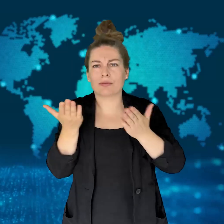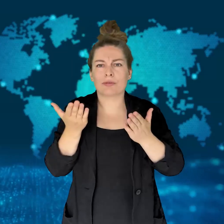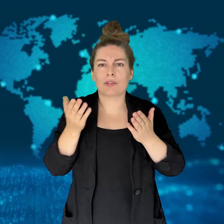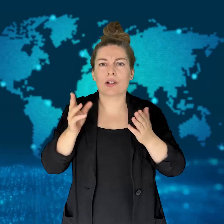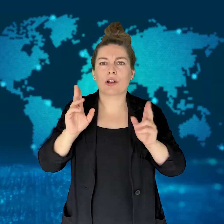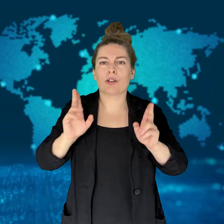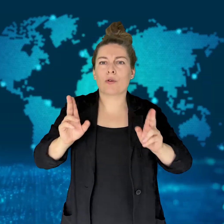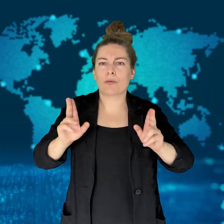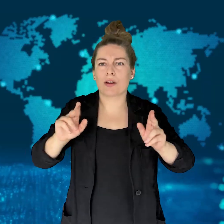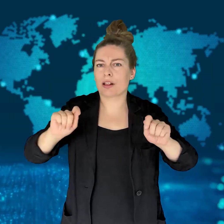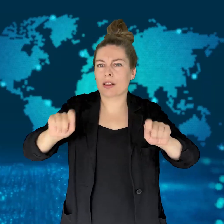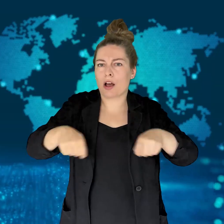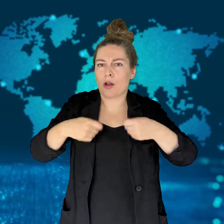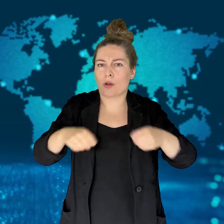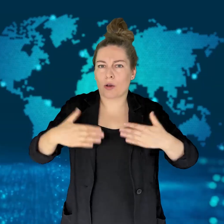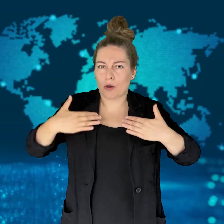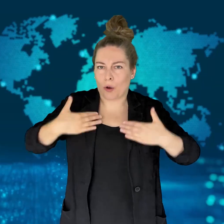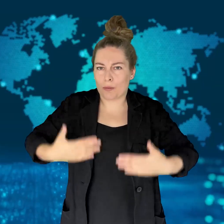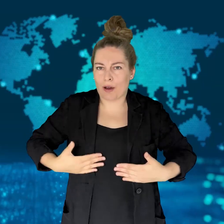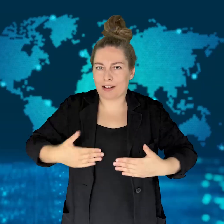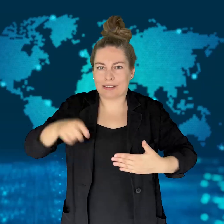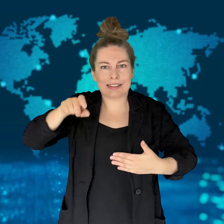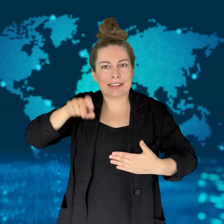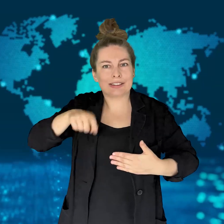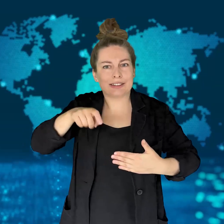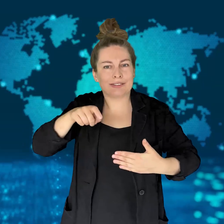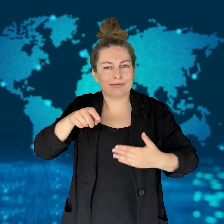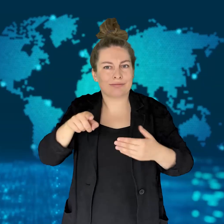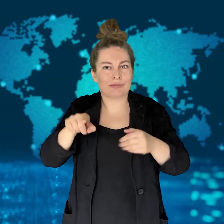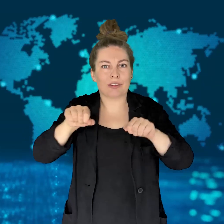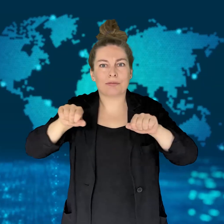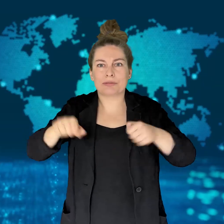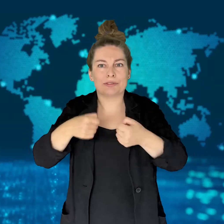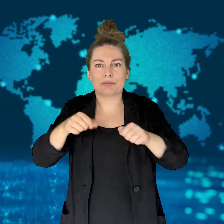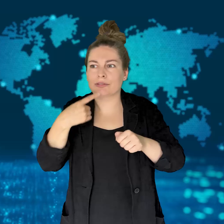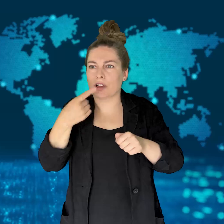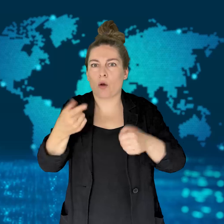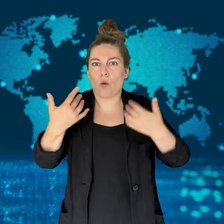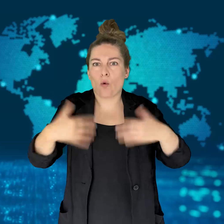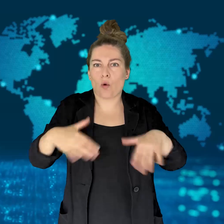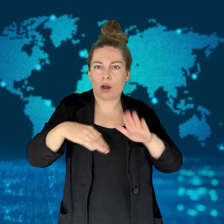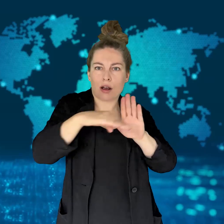and should not be considered a crime, but still ruled that